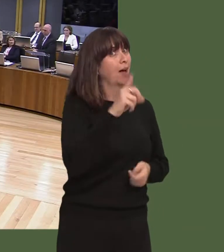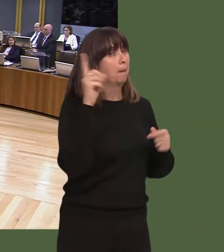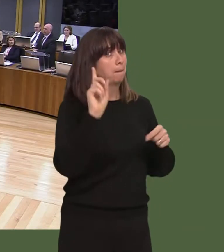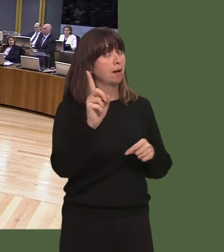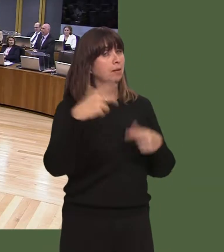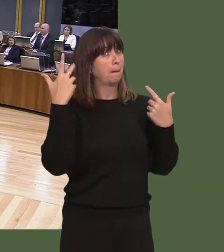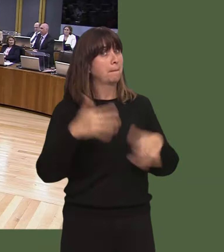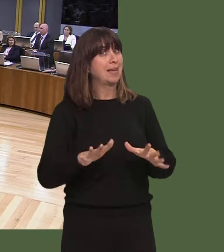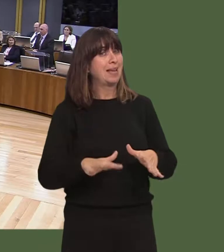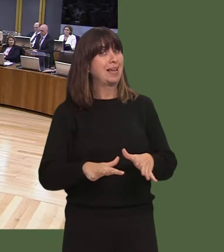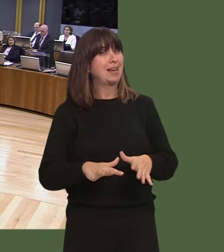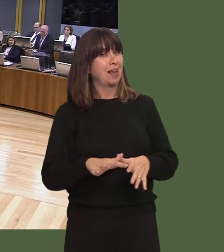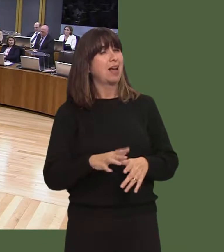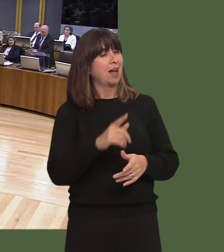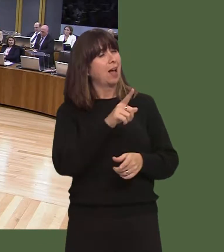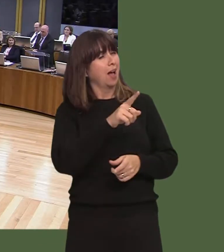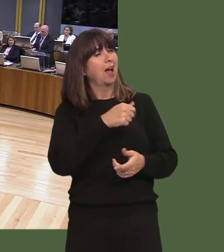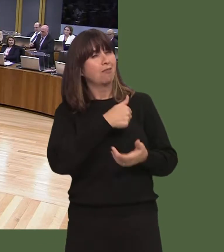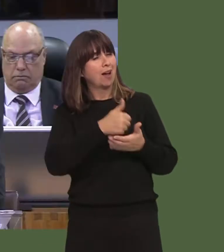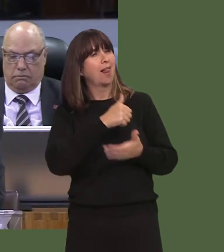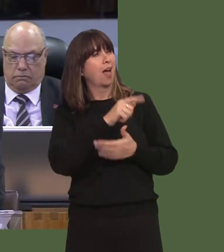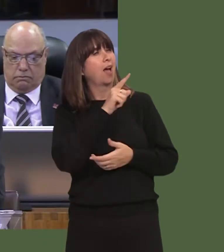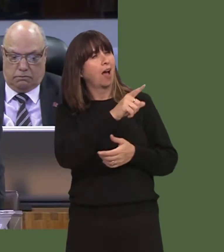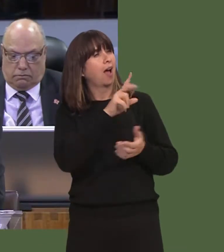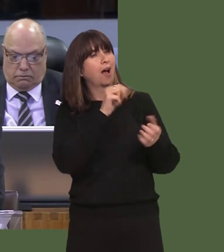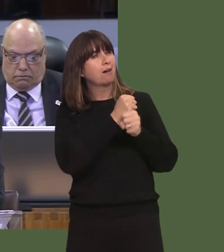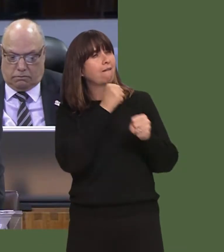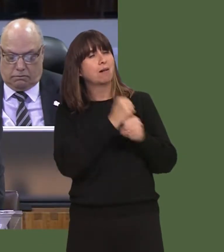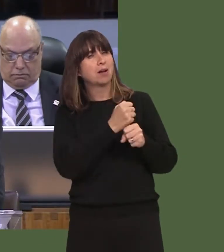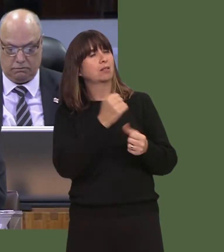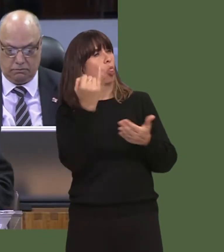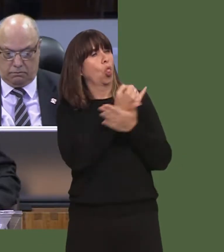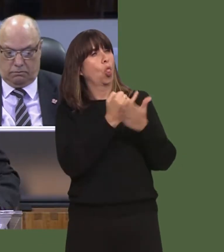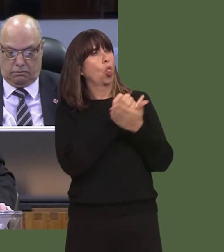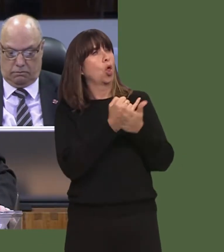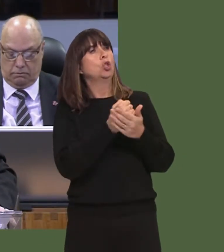to holding public bodies to account, and that's a failure on your Government's part to completely